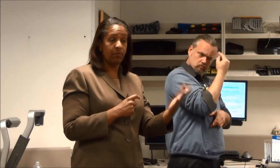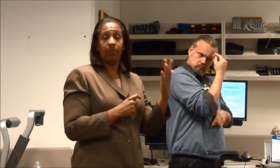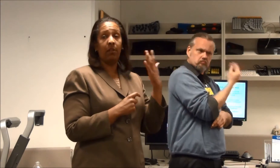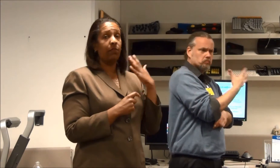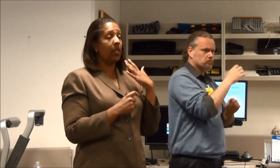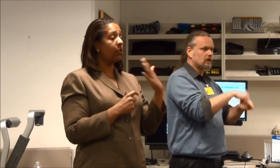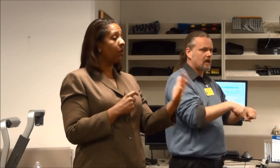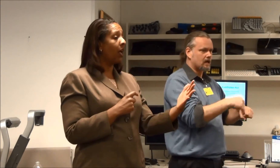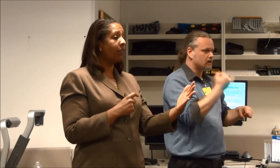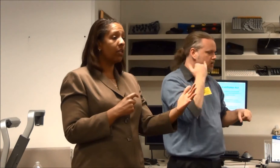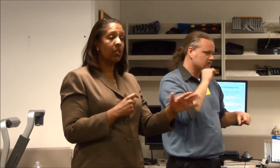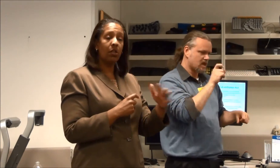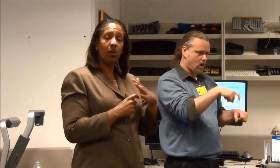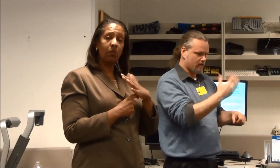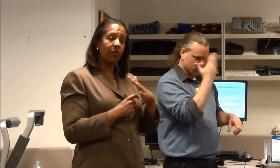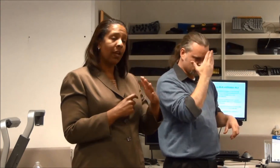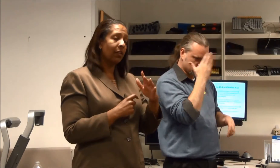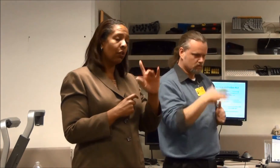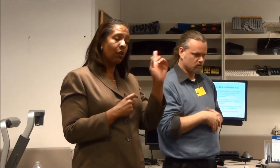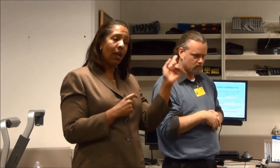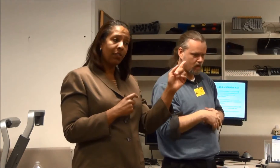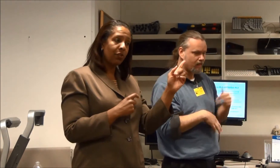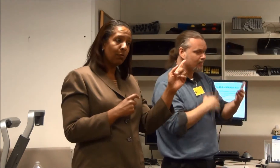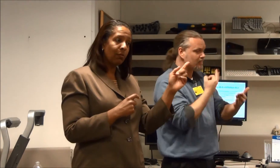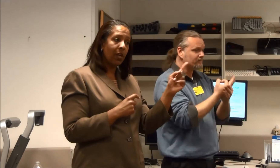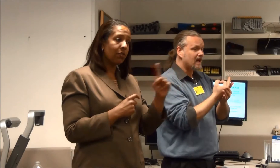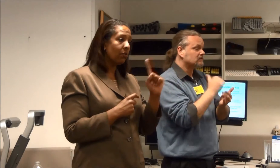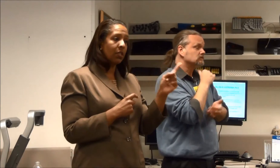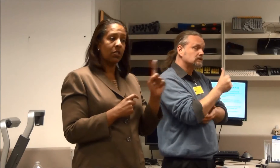If they do not have a need to know, the fact that you're not their supervisor, doesn't